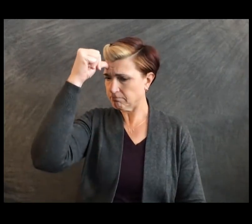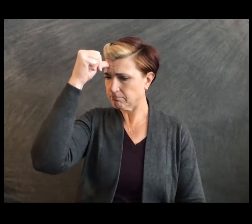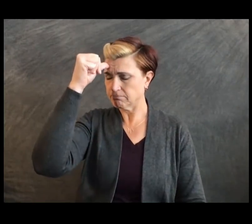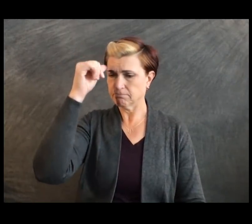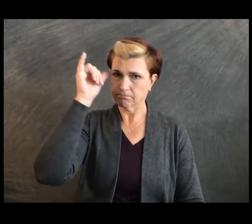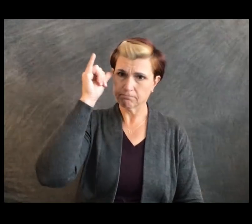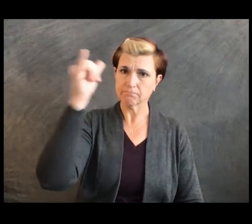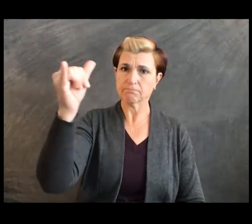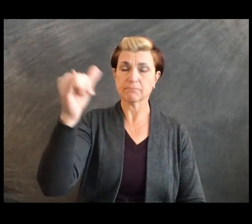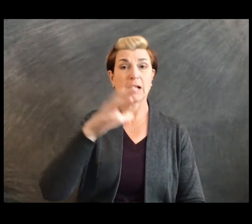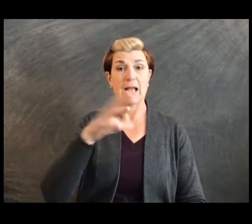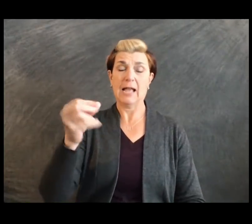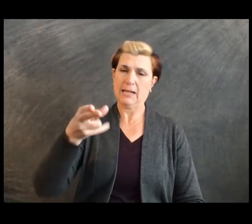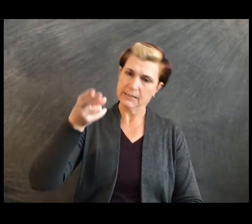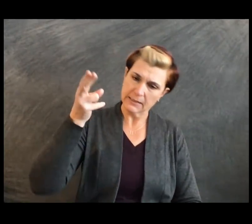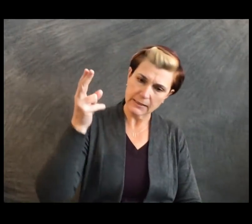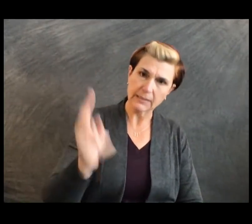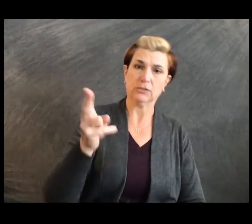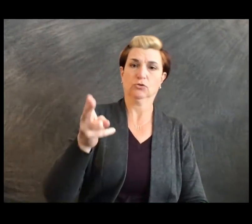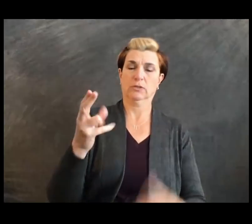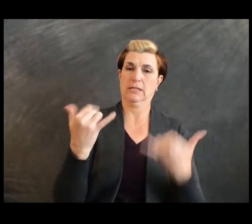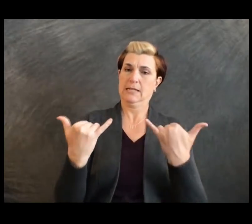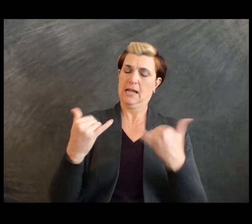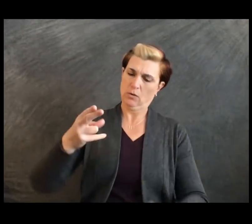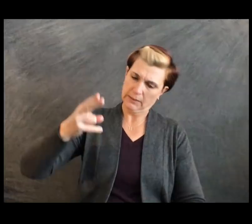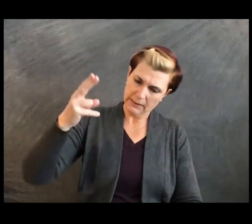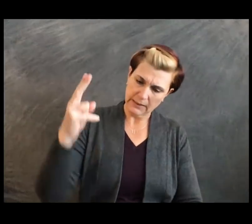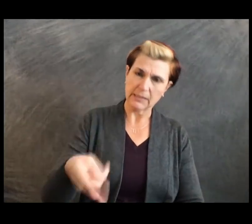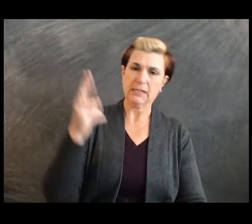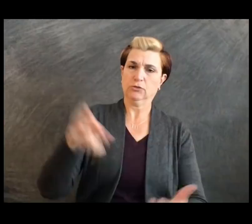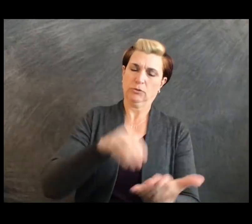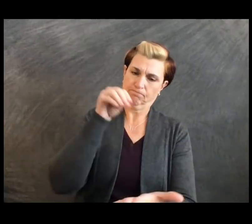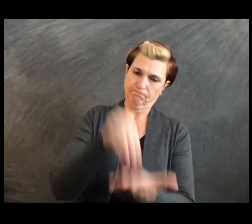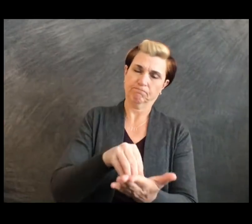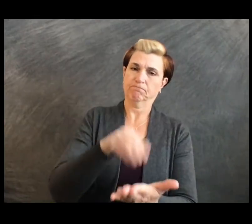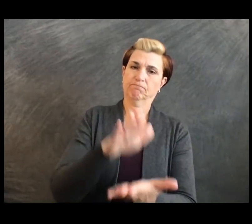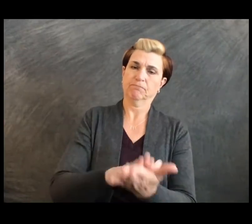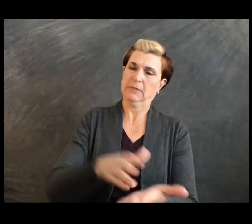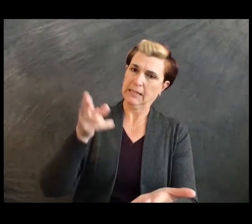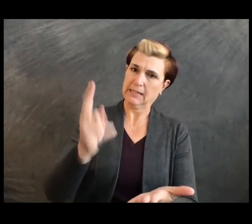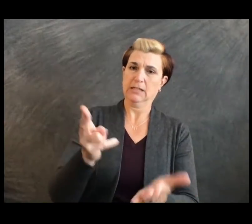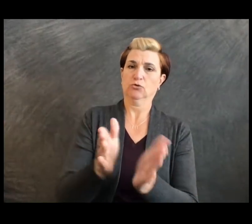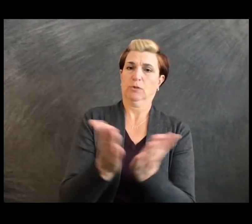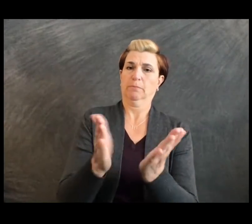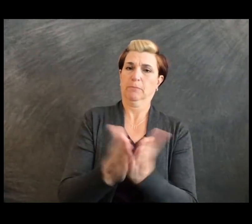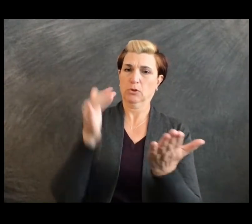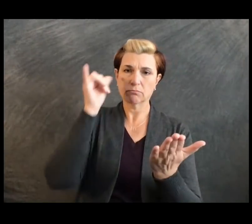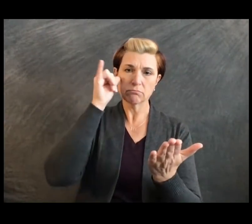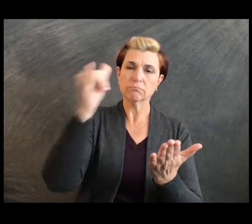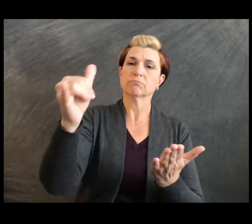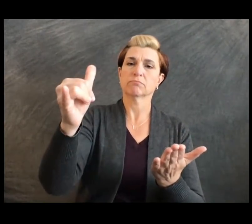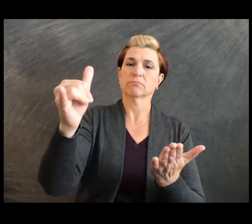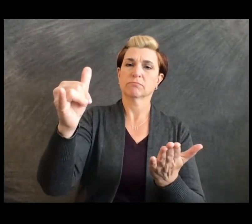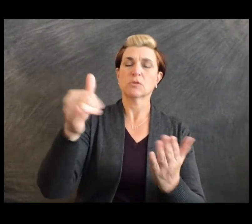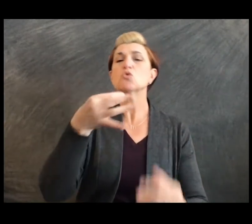never forget then we're gonna have a great victory we're gonna be celebrating a great victory in the not-too-distant future and I just want to thank